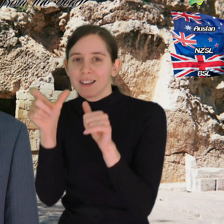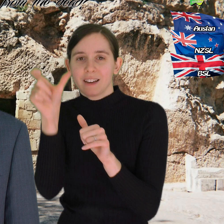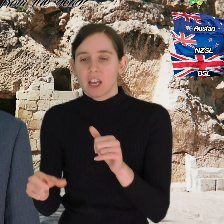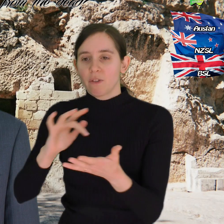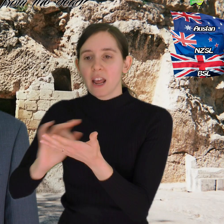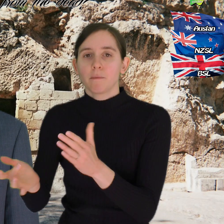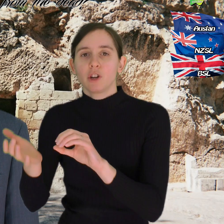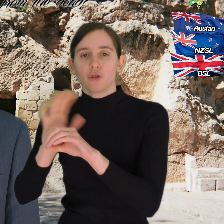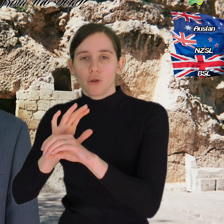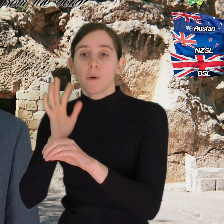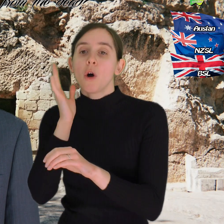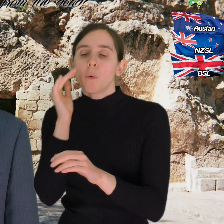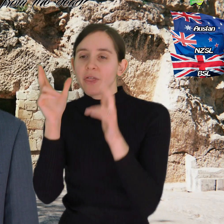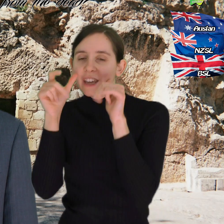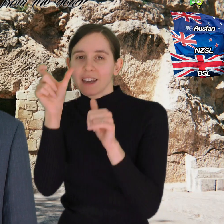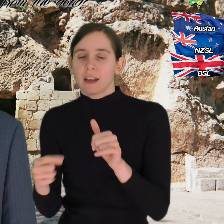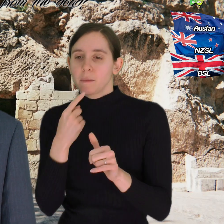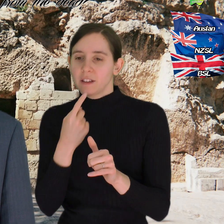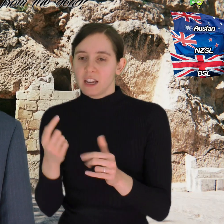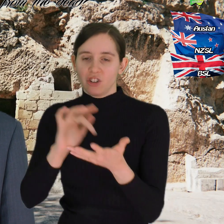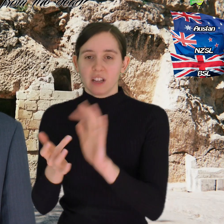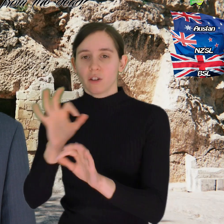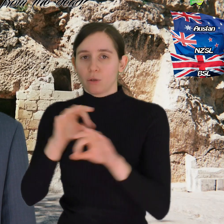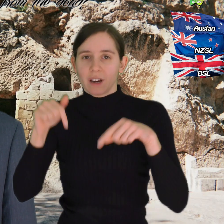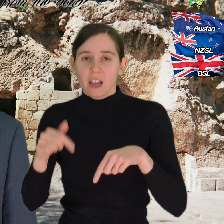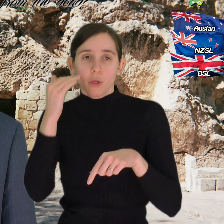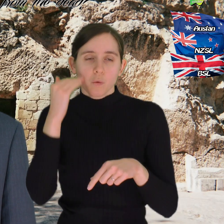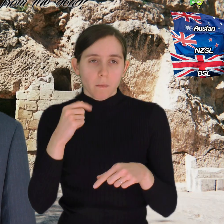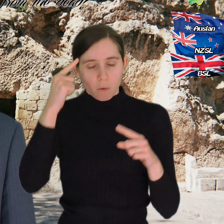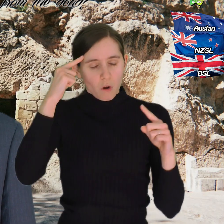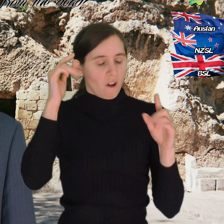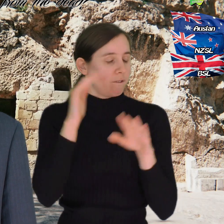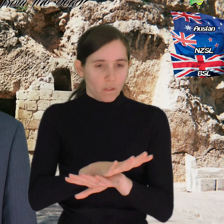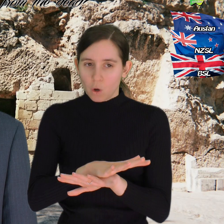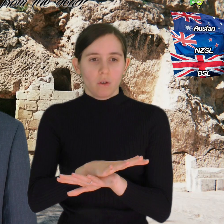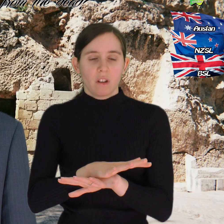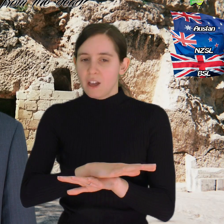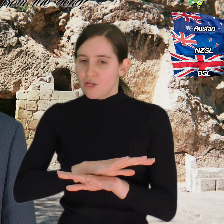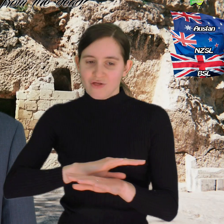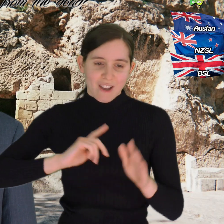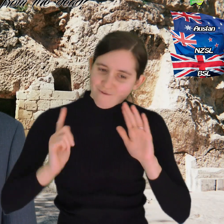When the caretaker said, "Jesus is not here," the women were so confused they fled,